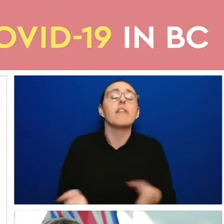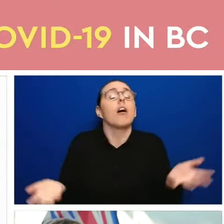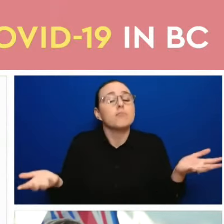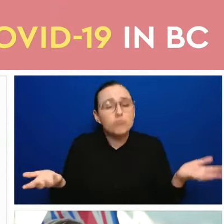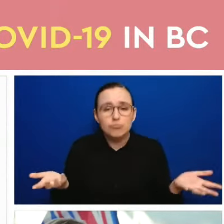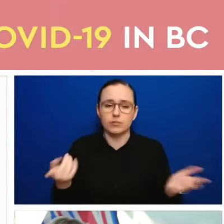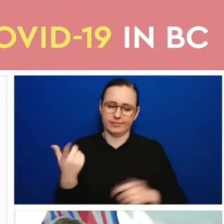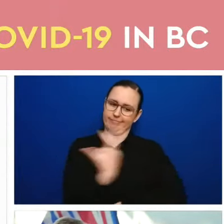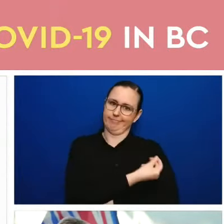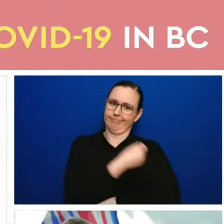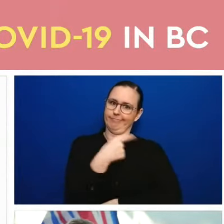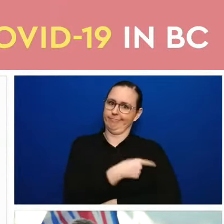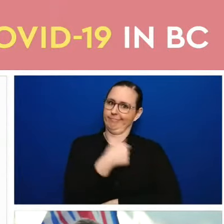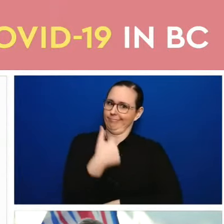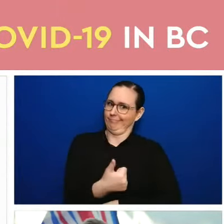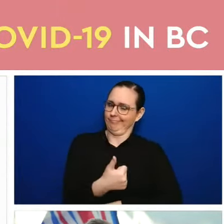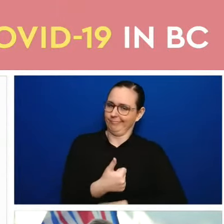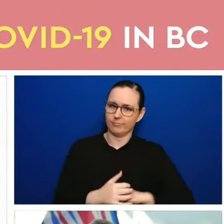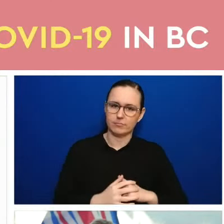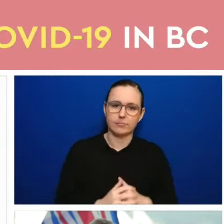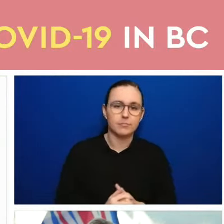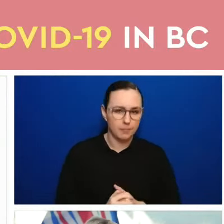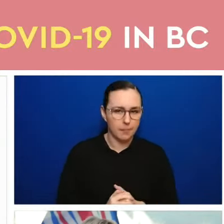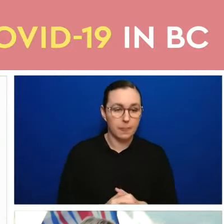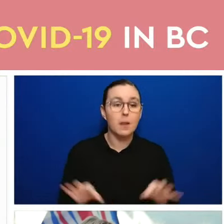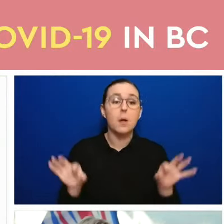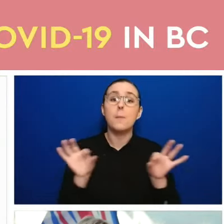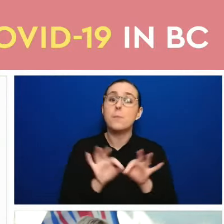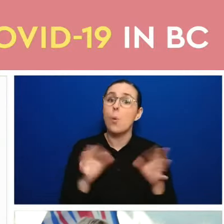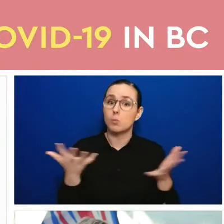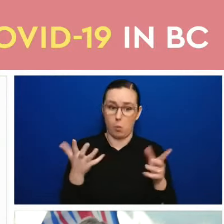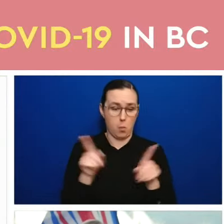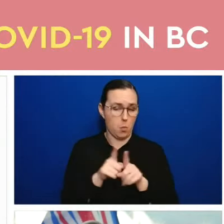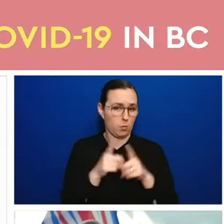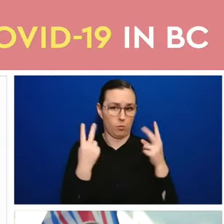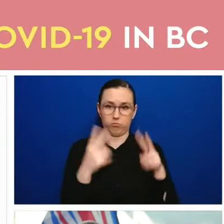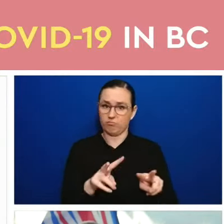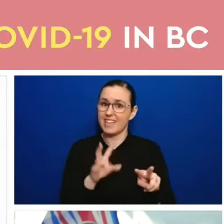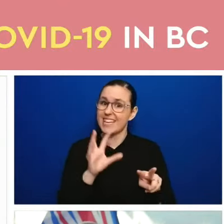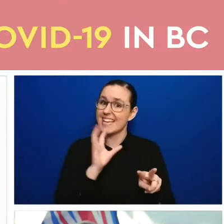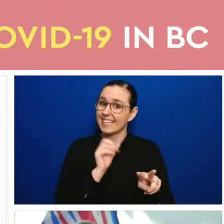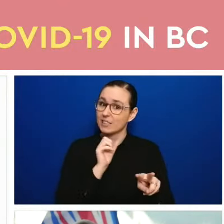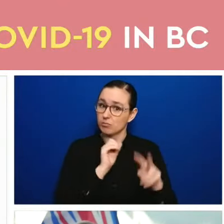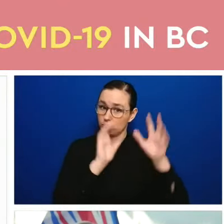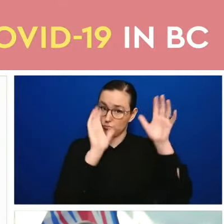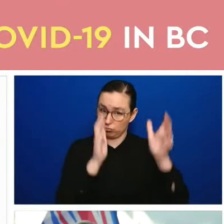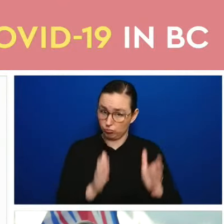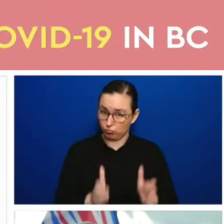The other part that we want to look at is this -- is this different by age?